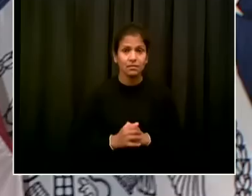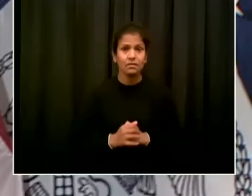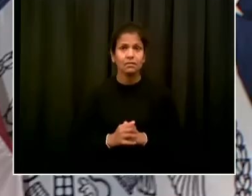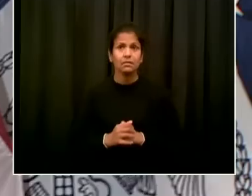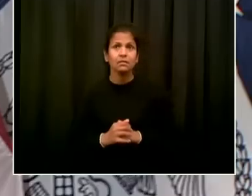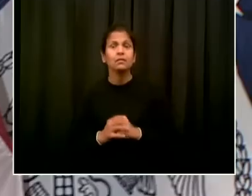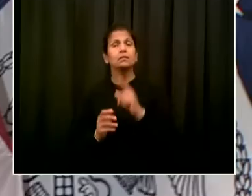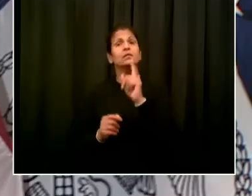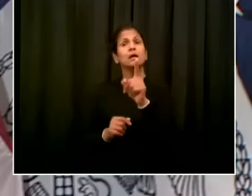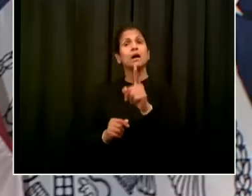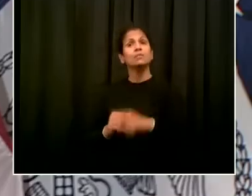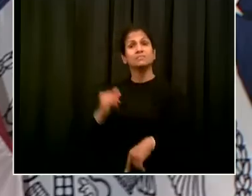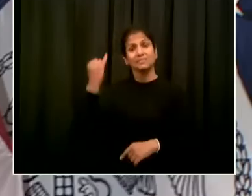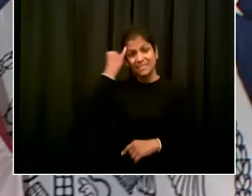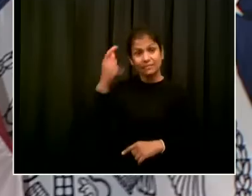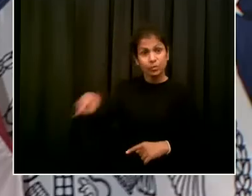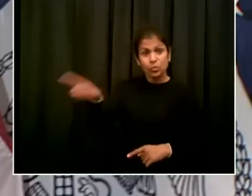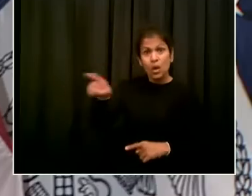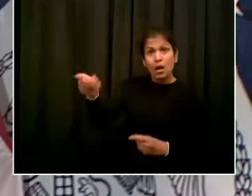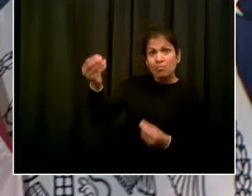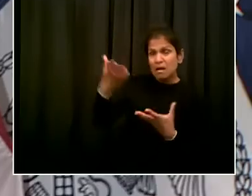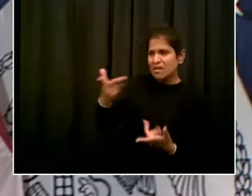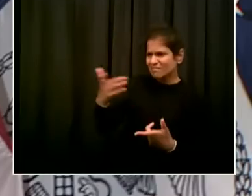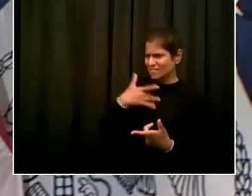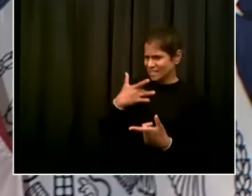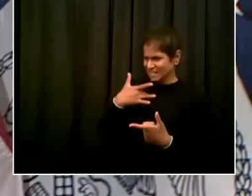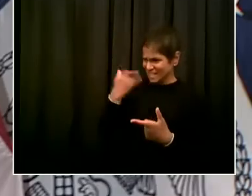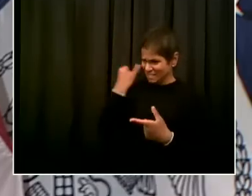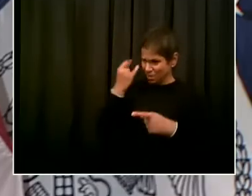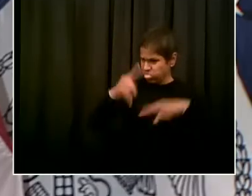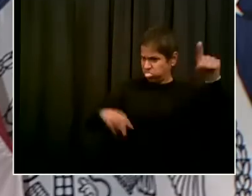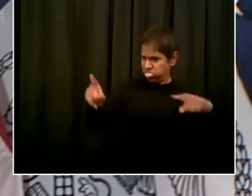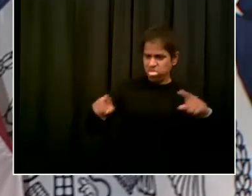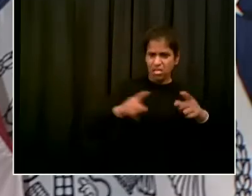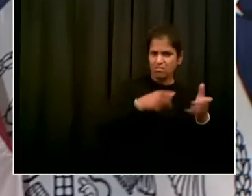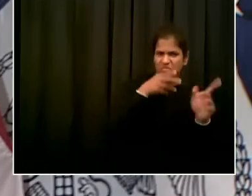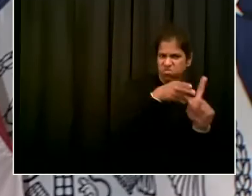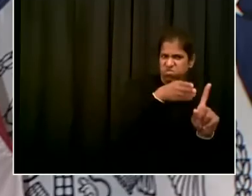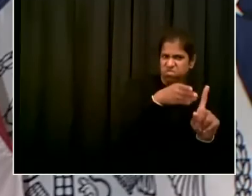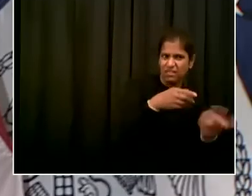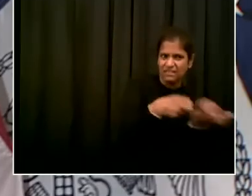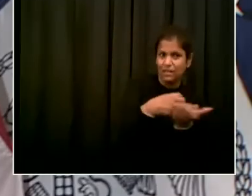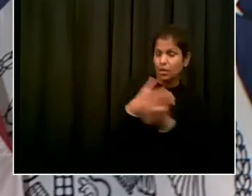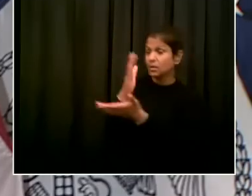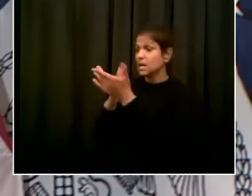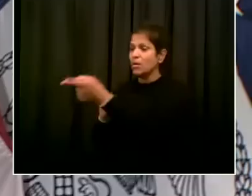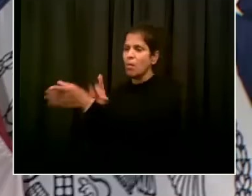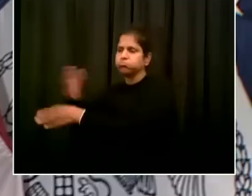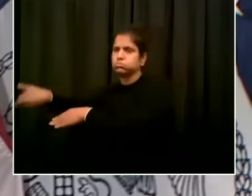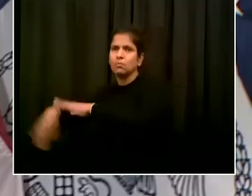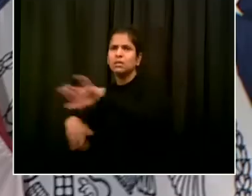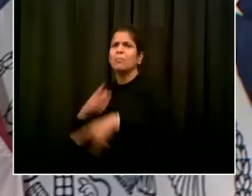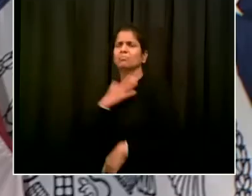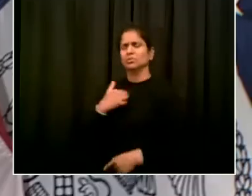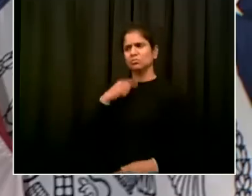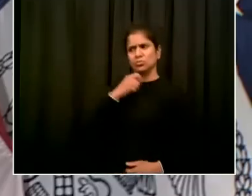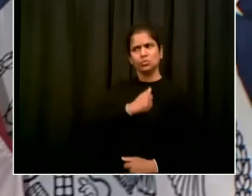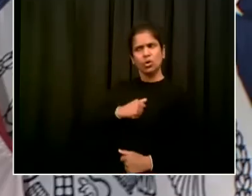AGENCIES OUT. I TAKE YOYOUR QUESTION TO HEART. THE AGENCIES